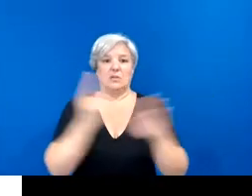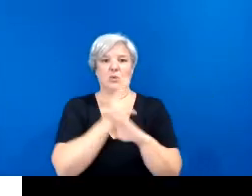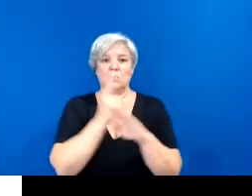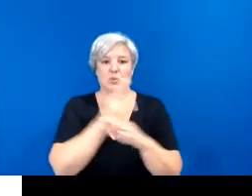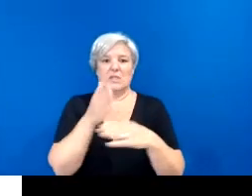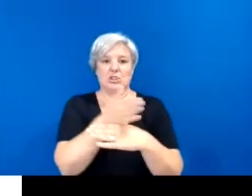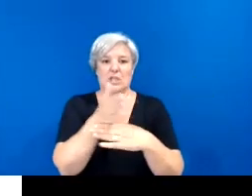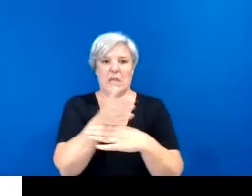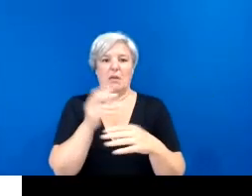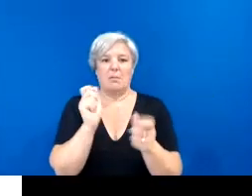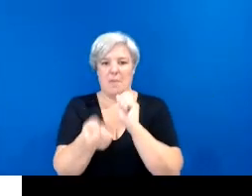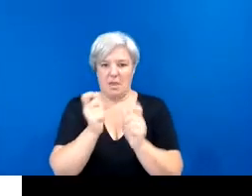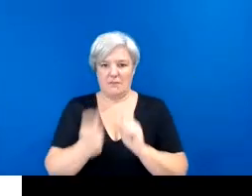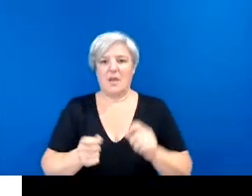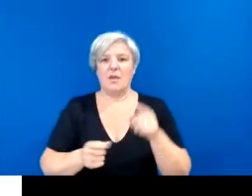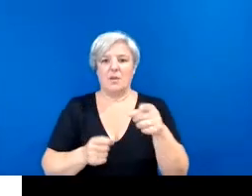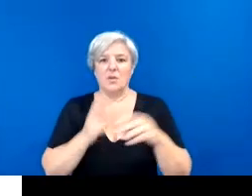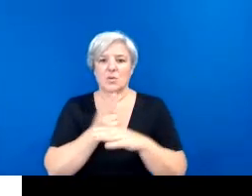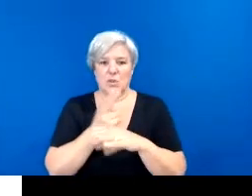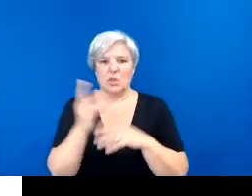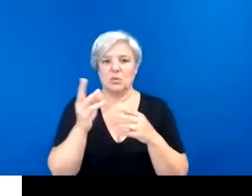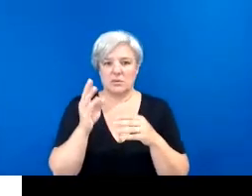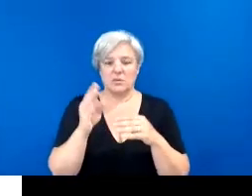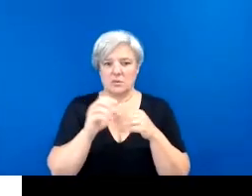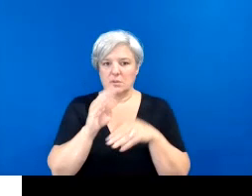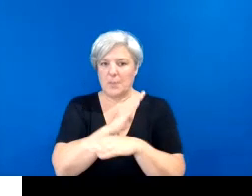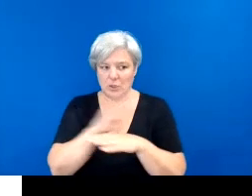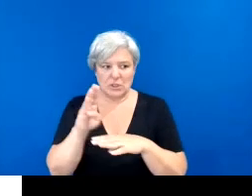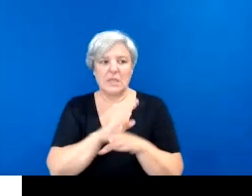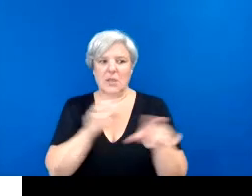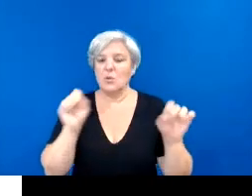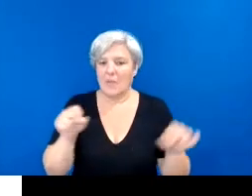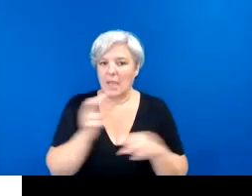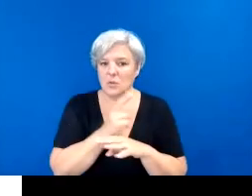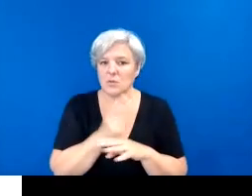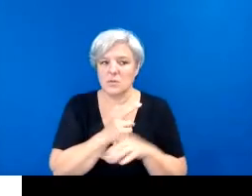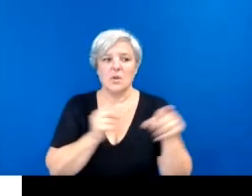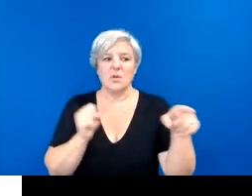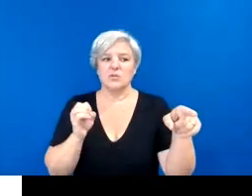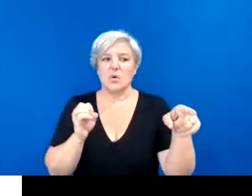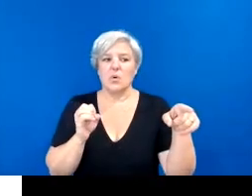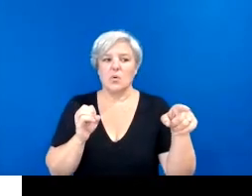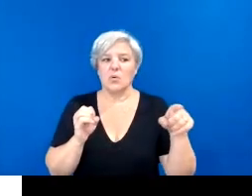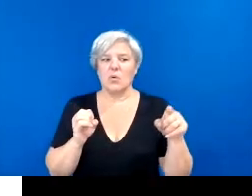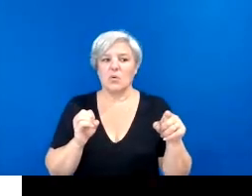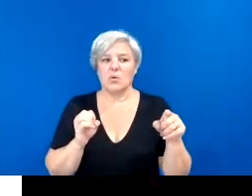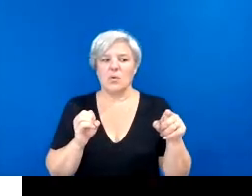that you can modify, that you can even use commercially and just limit to those that actually have the usage rights